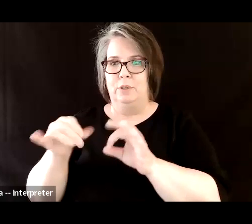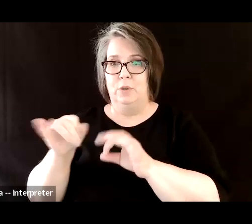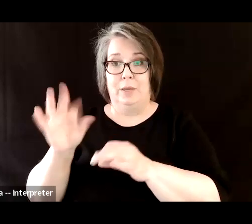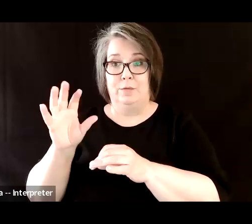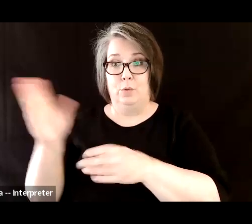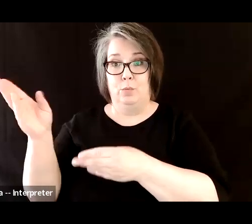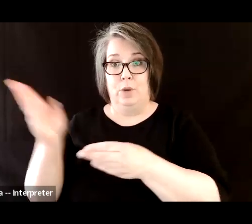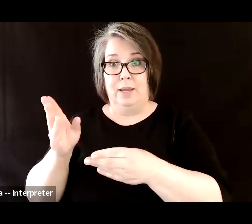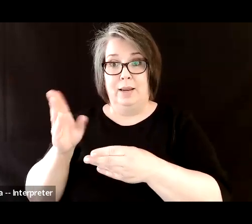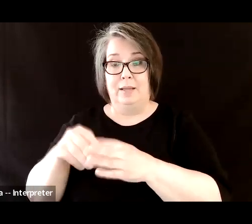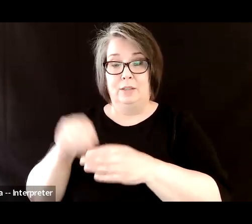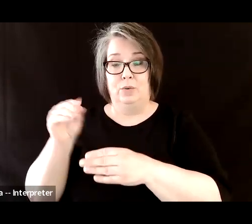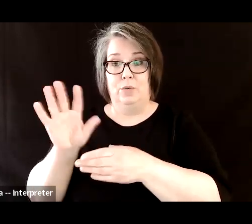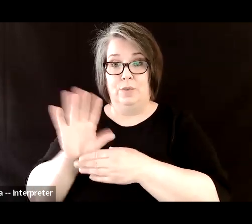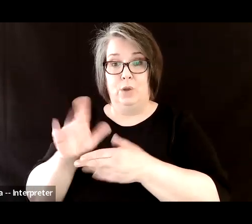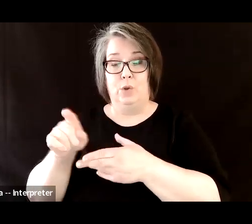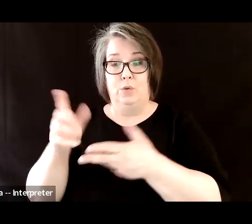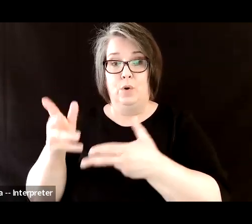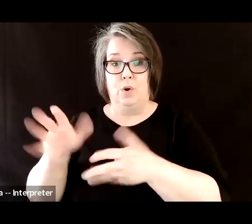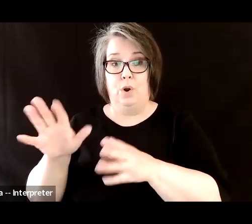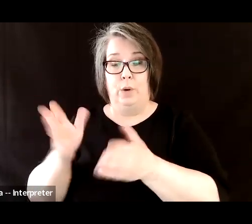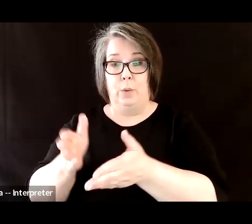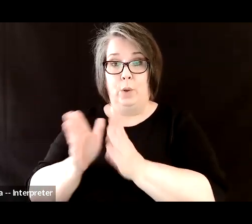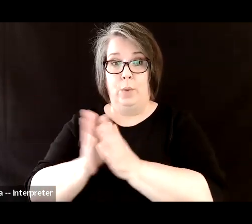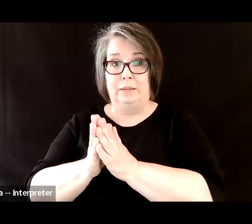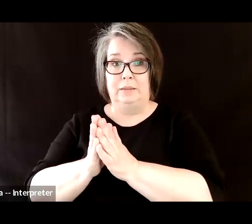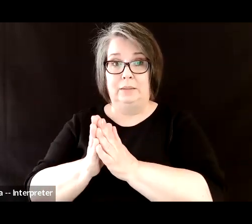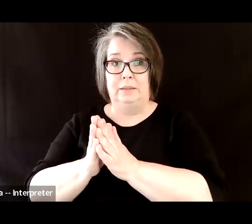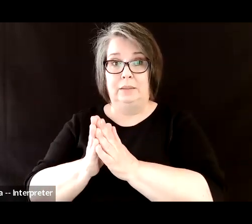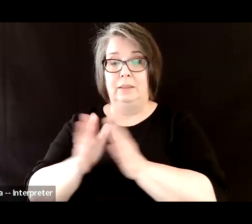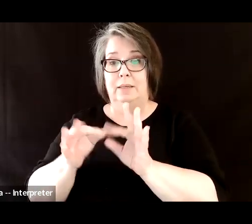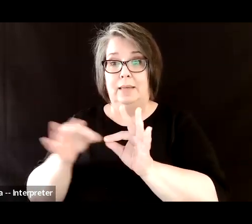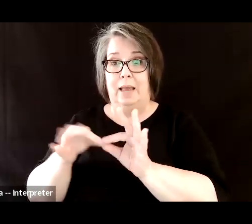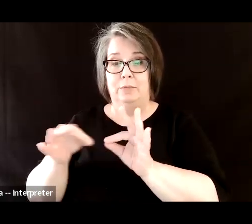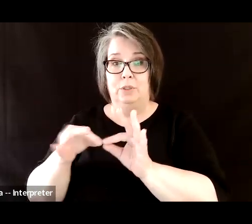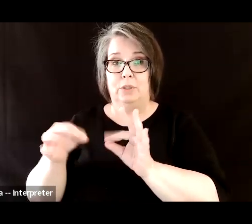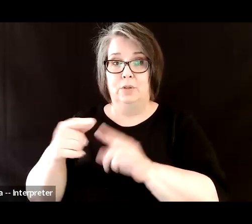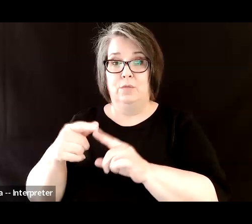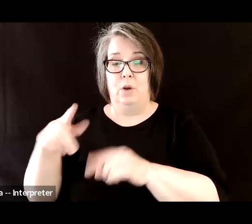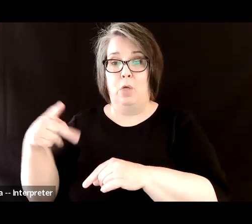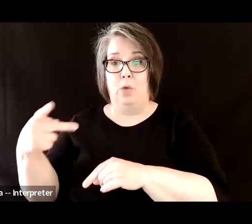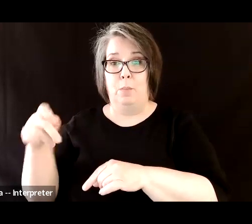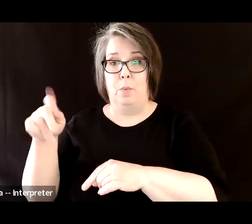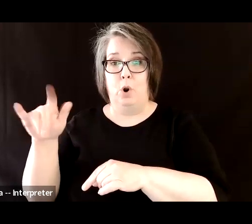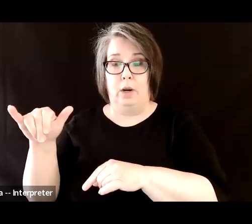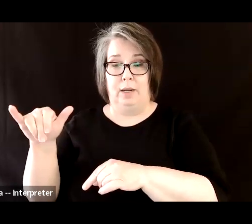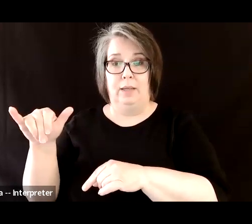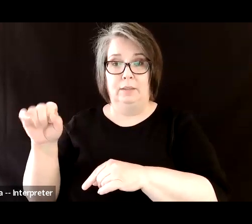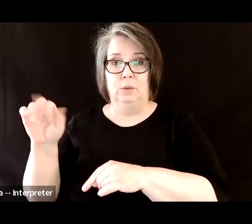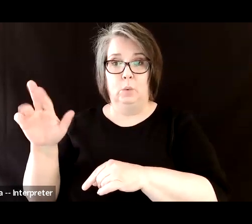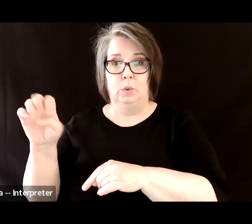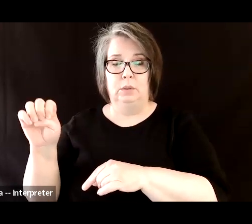already requested captions from a third-party source, and you